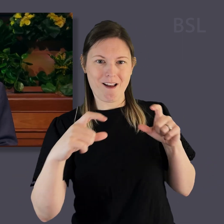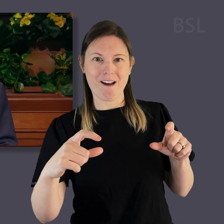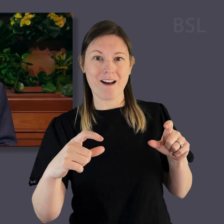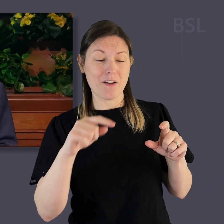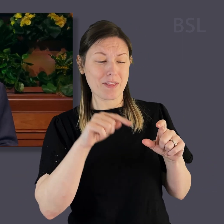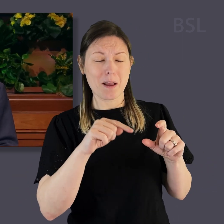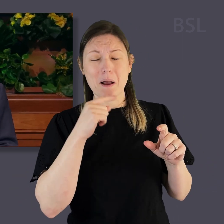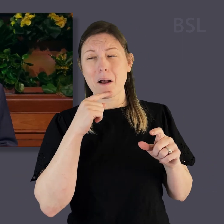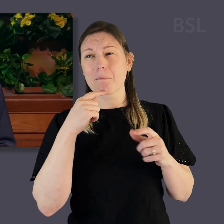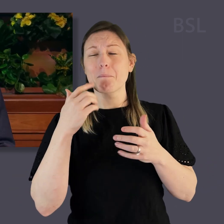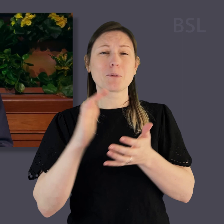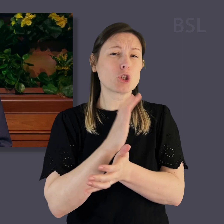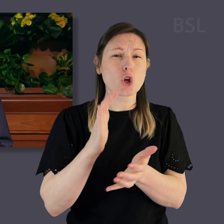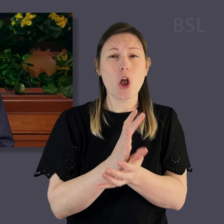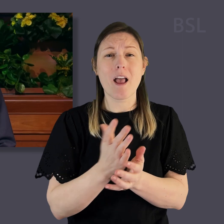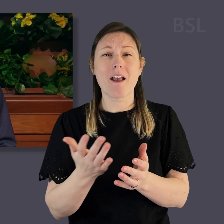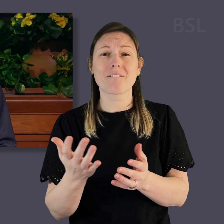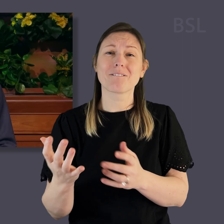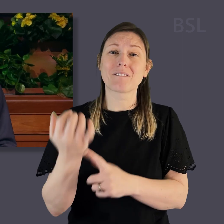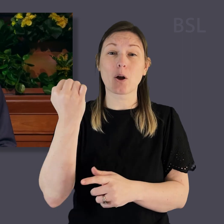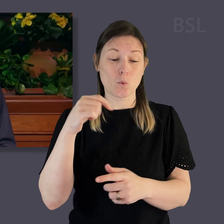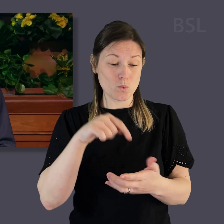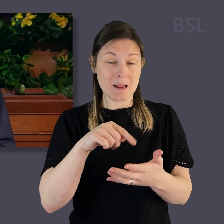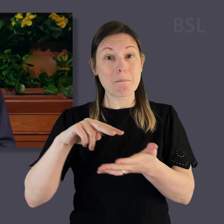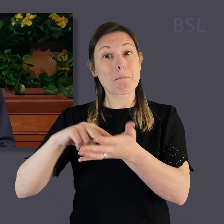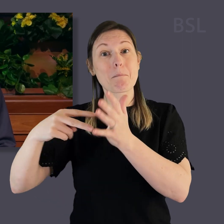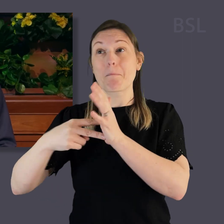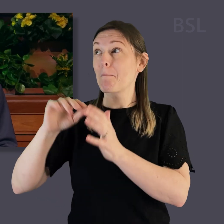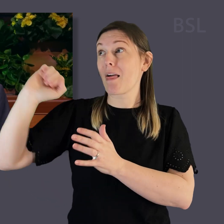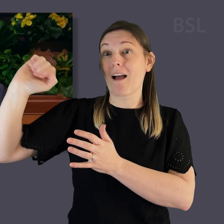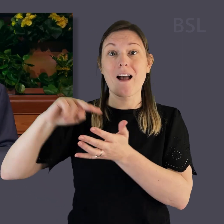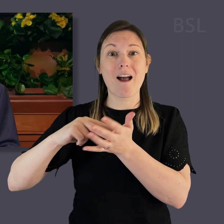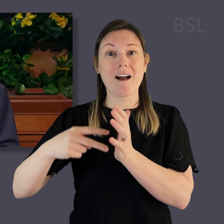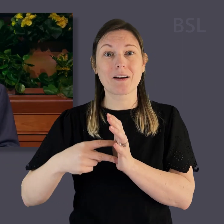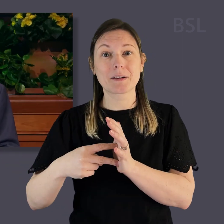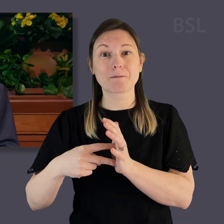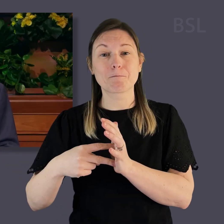and majestic joy found in God our Heavenly Father's great plan of happiness.